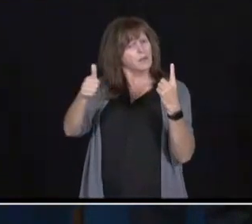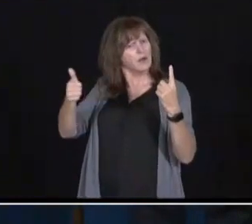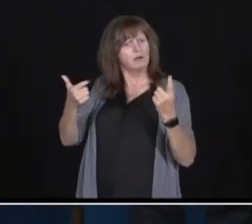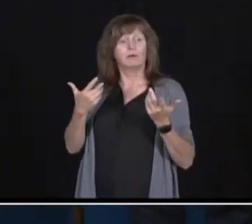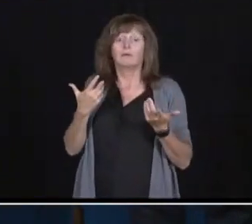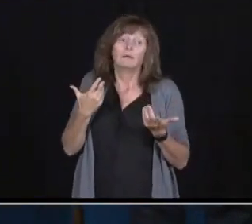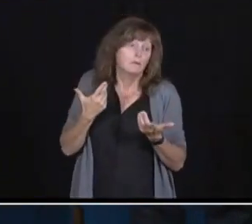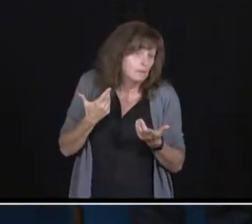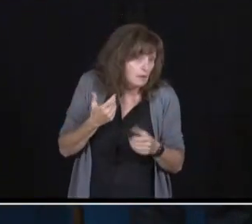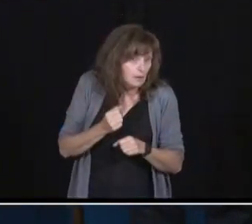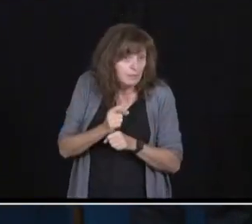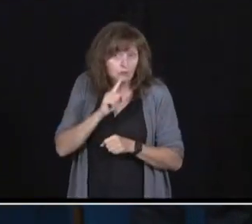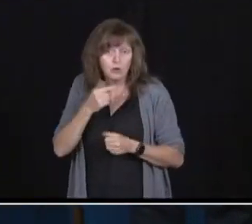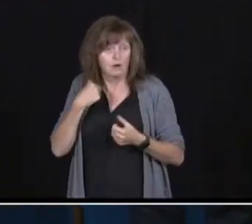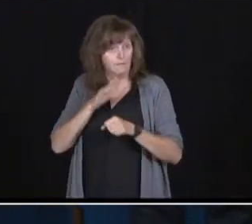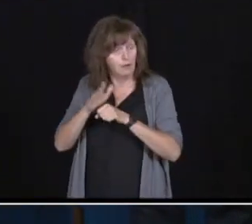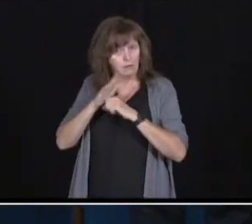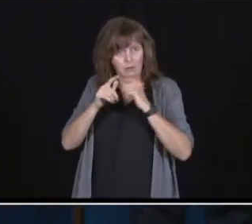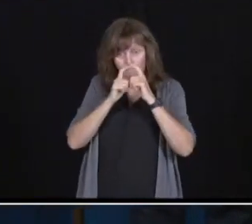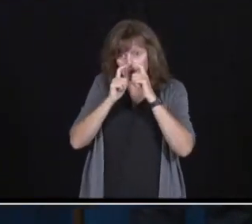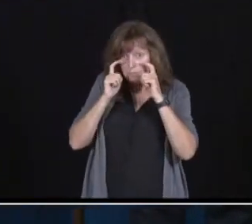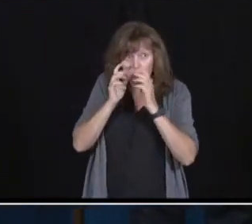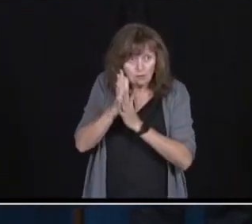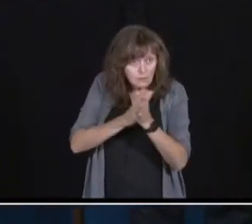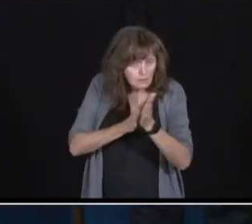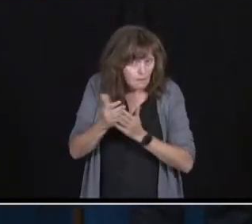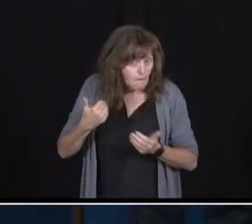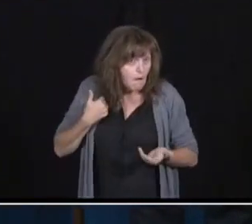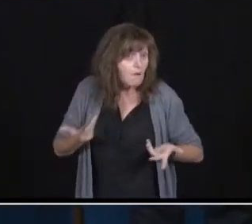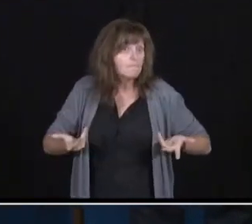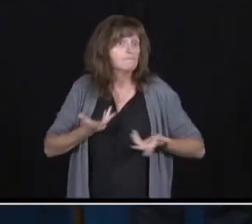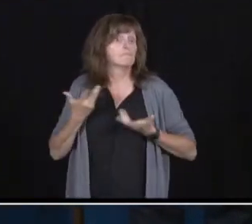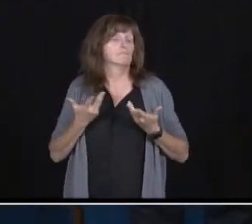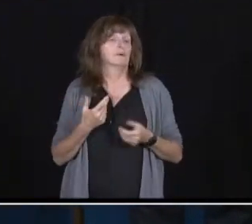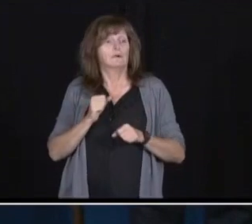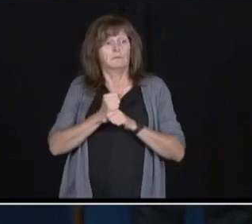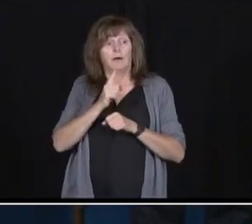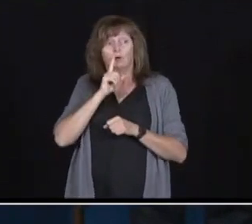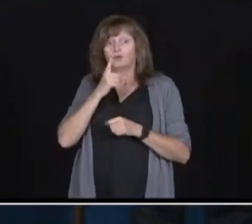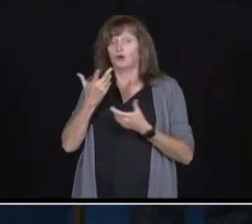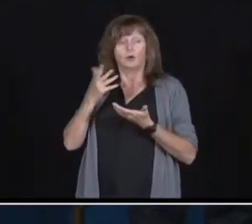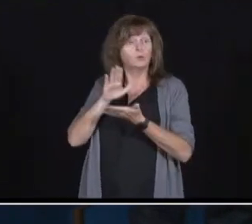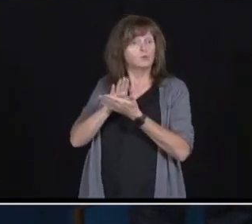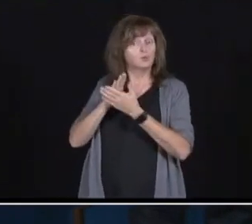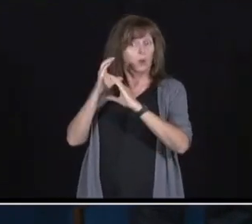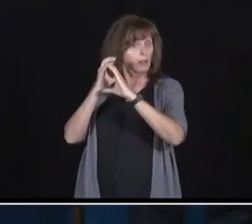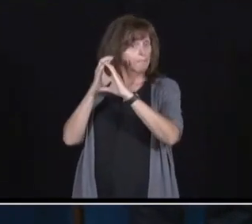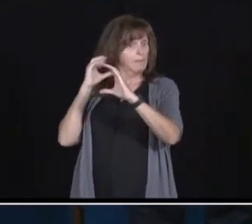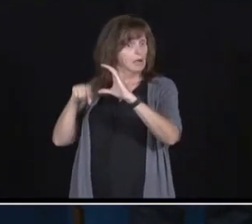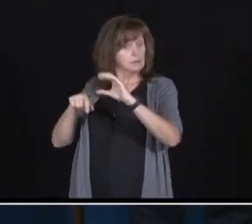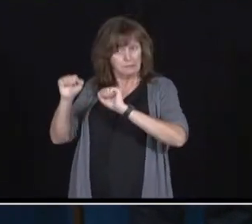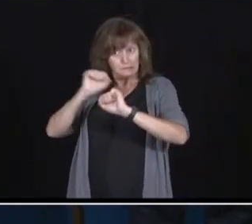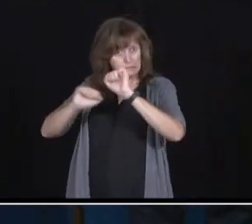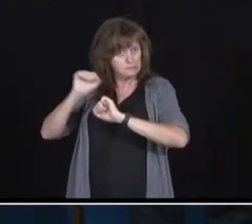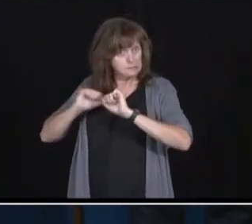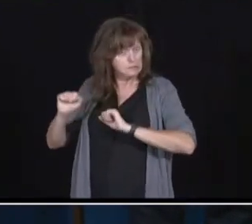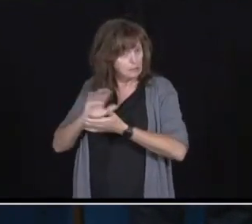Making sure they have enough PPE. They have to make sure that the school buses are safe.